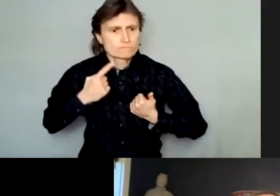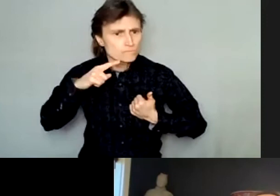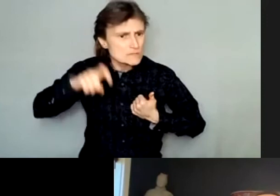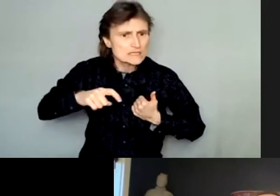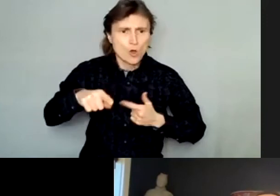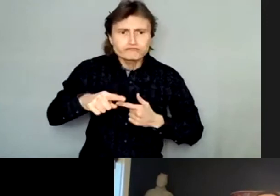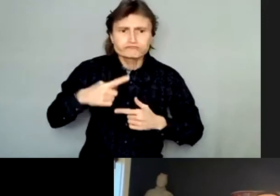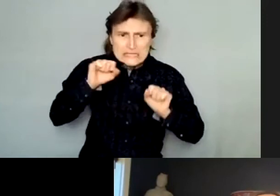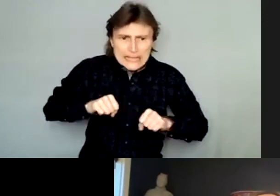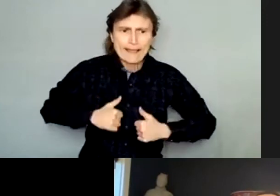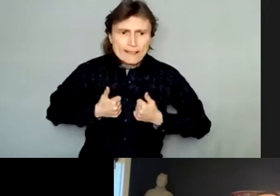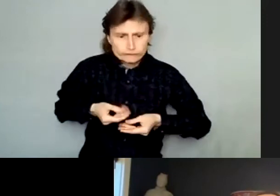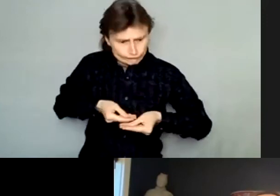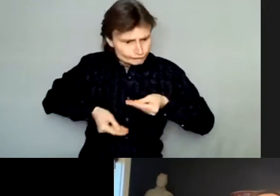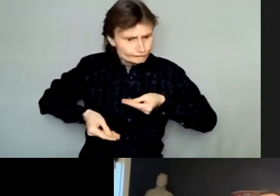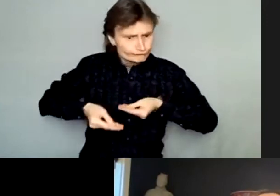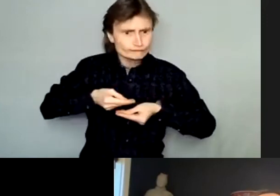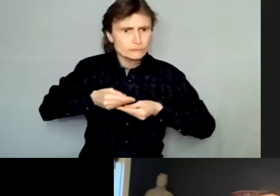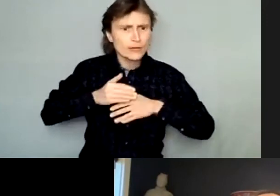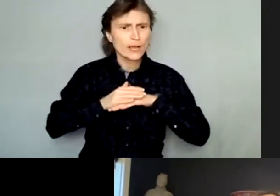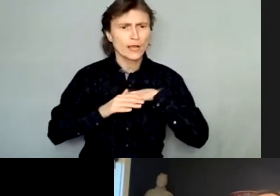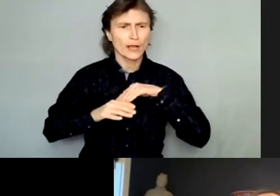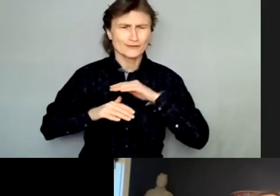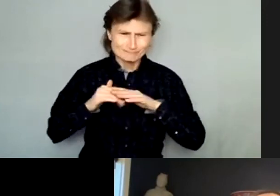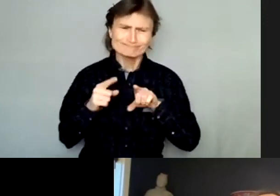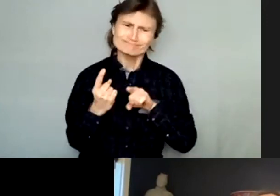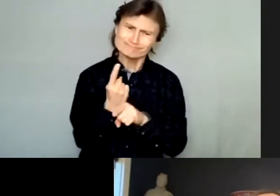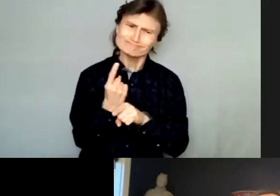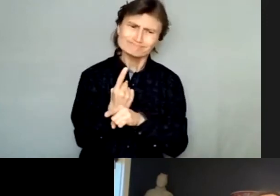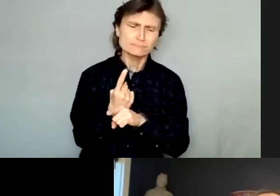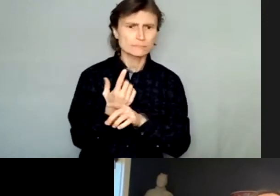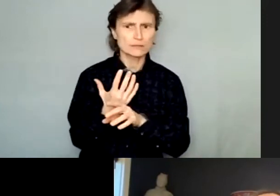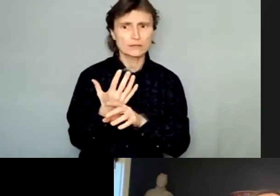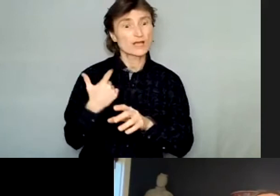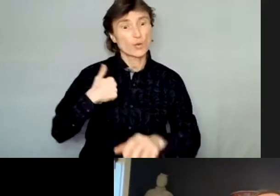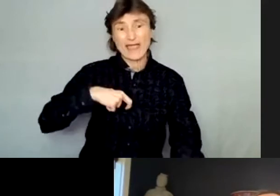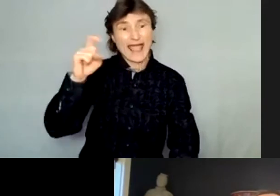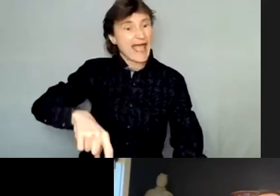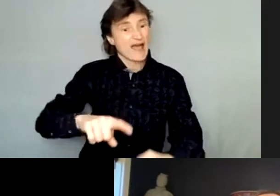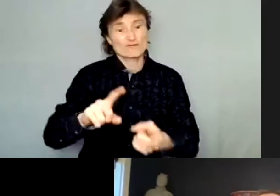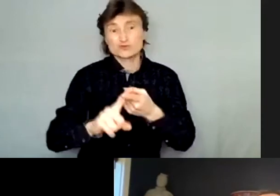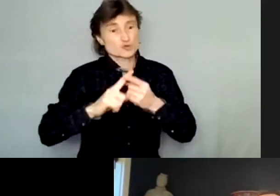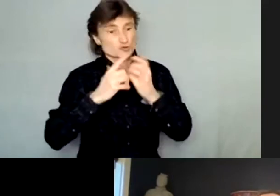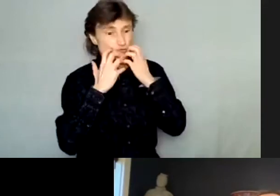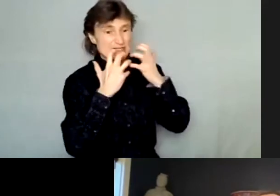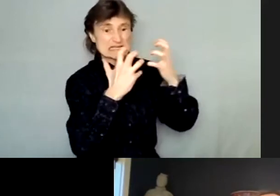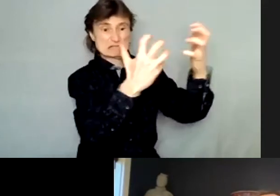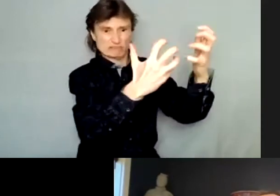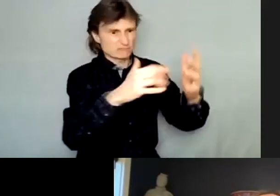And we need to again shout that from the mountaintops even more now than ever before.